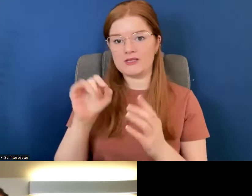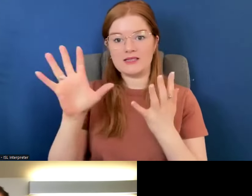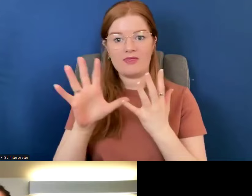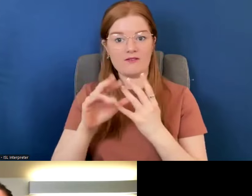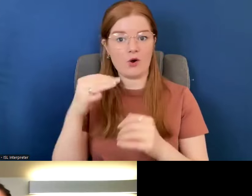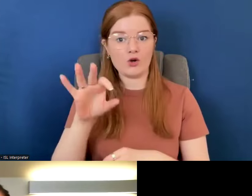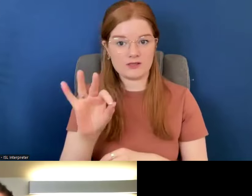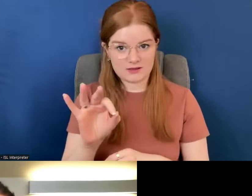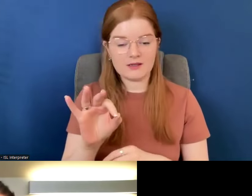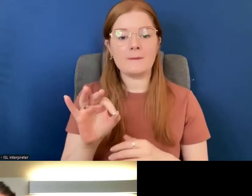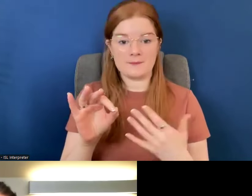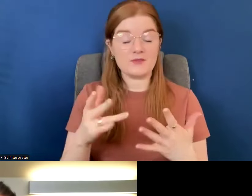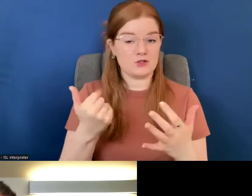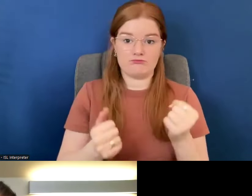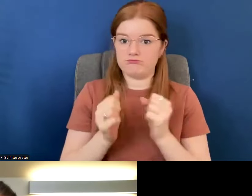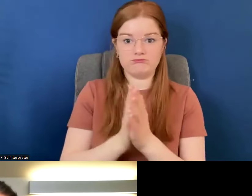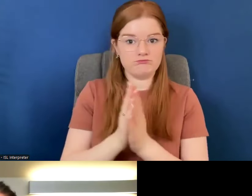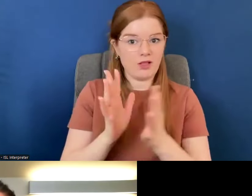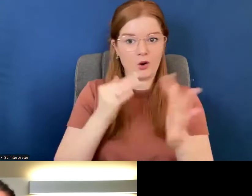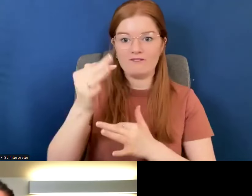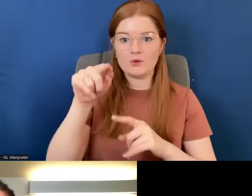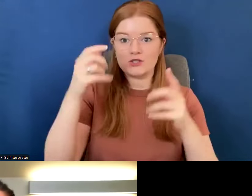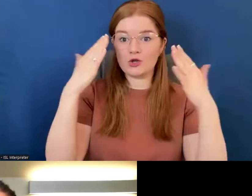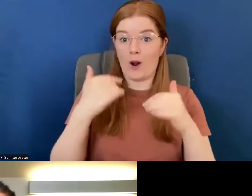August. Very much looking forward to this show. I'm just here to do a bit of